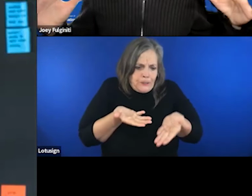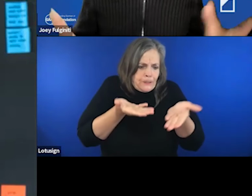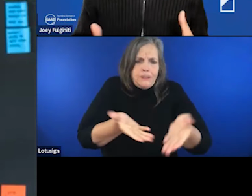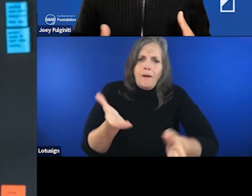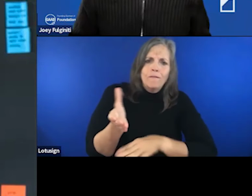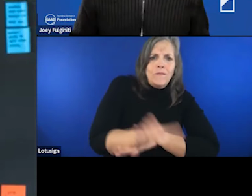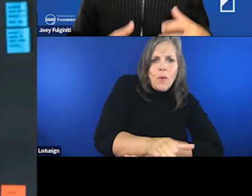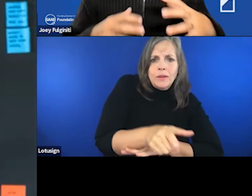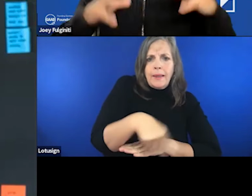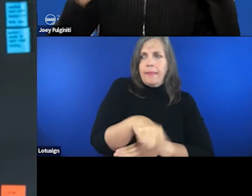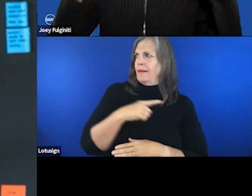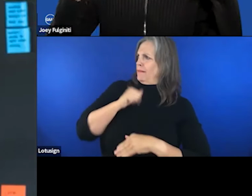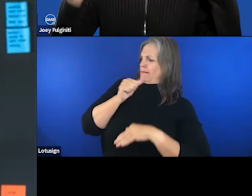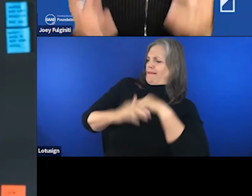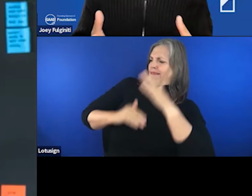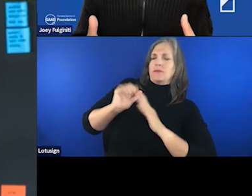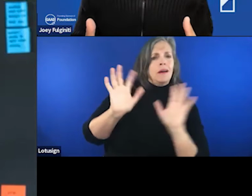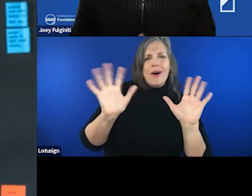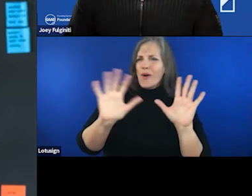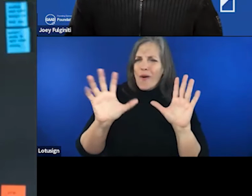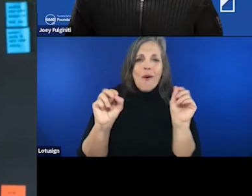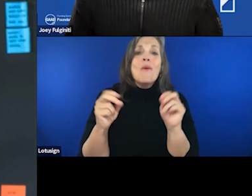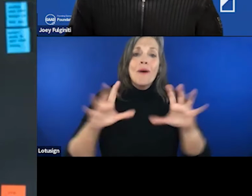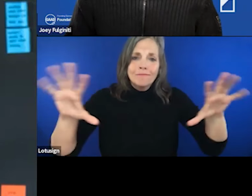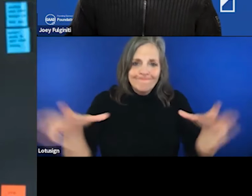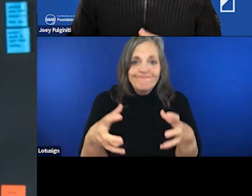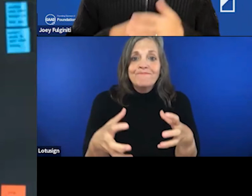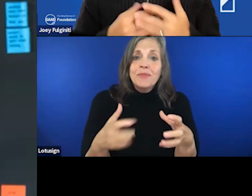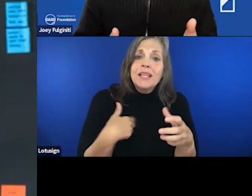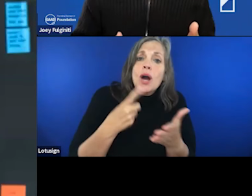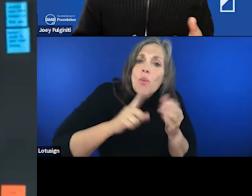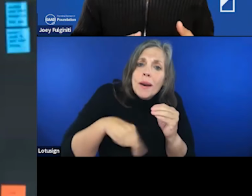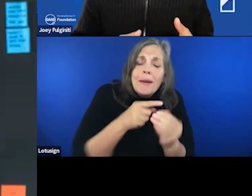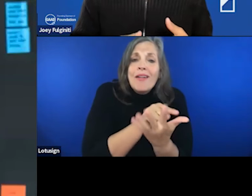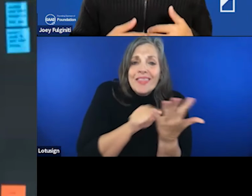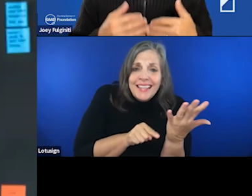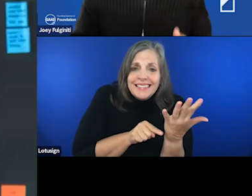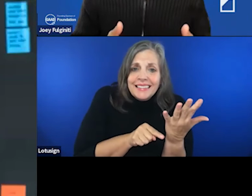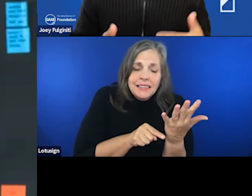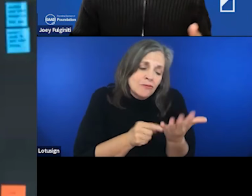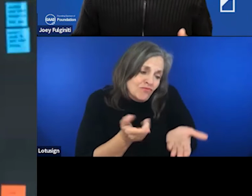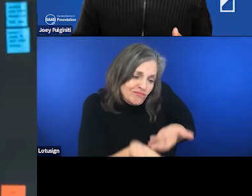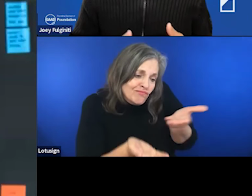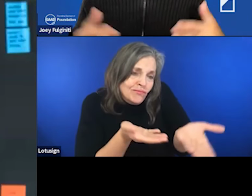get everyone together and say okay what about this and so these bullets here are integral for me for